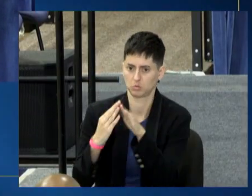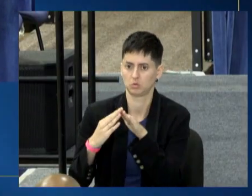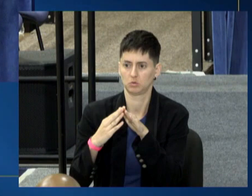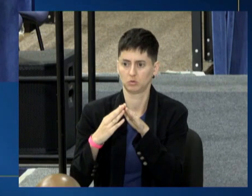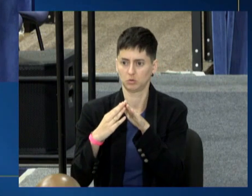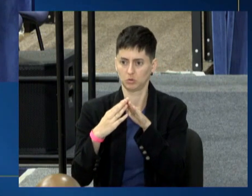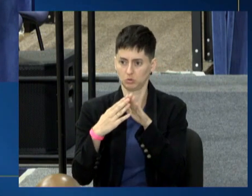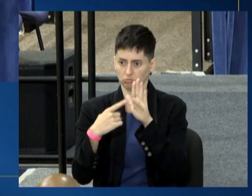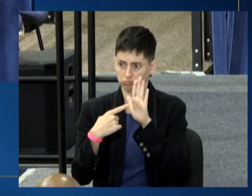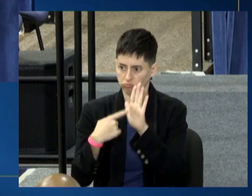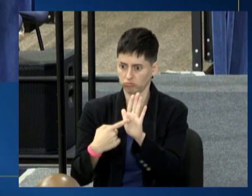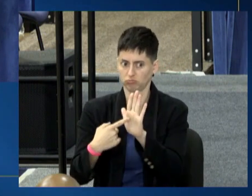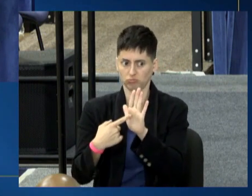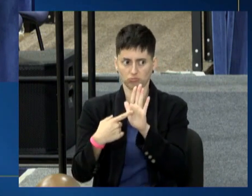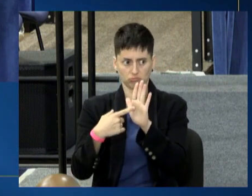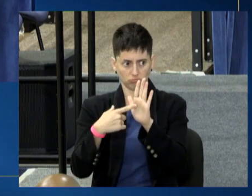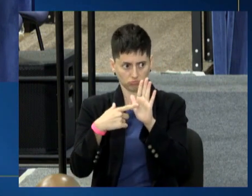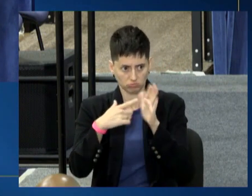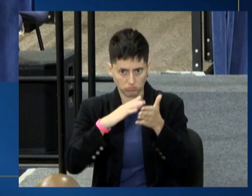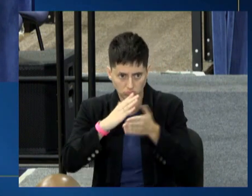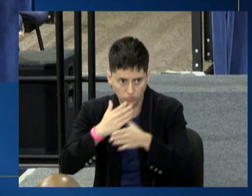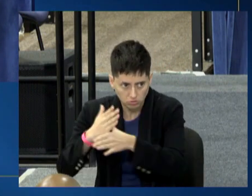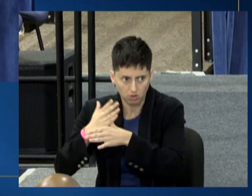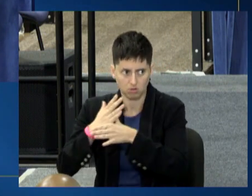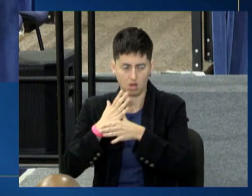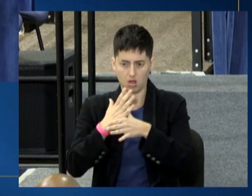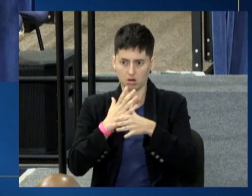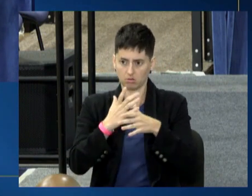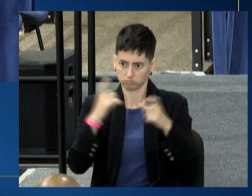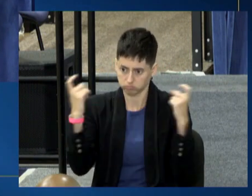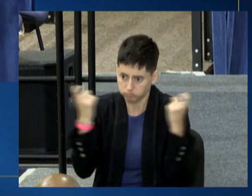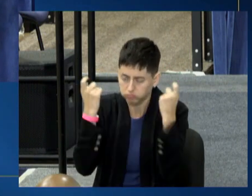And we are proud to share that because that is how we are going to drive change. We show,